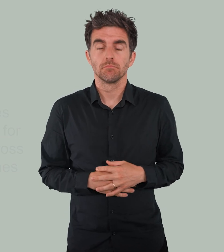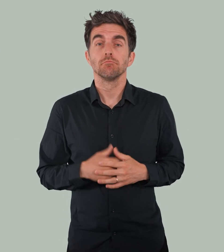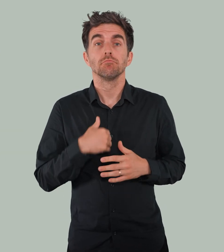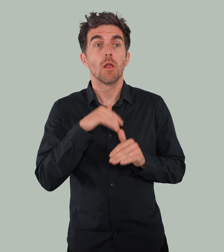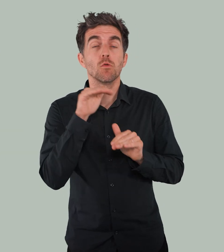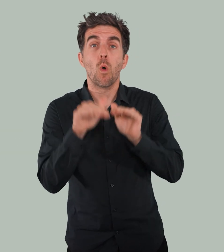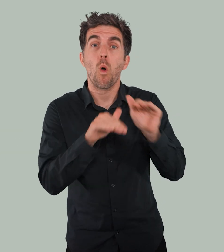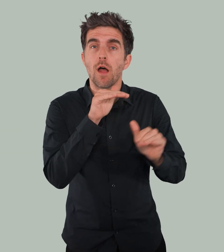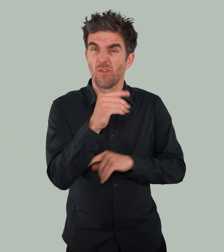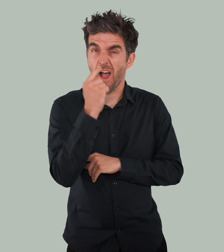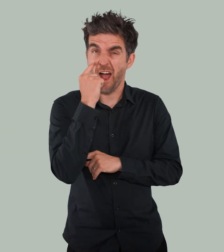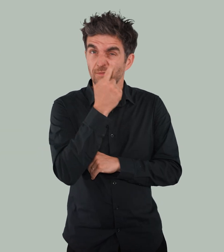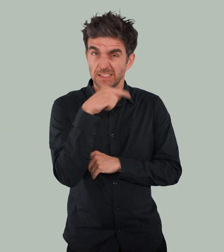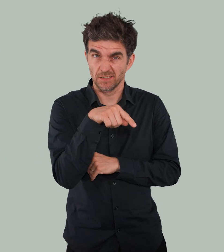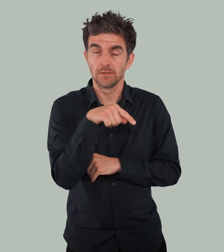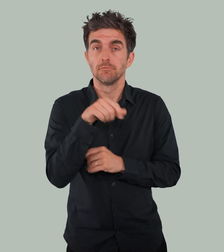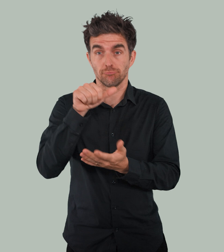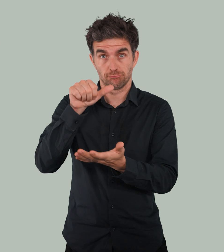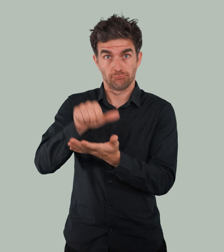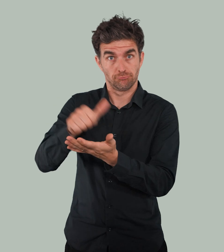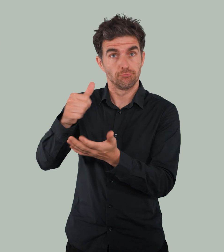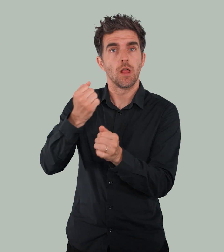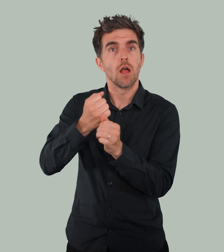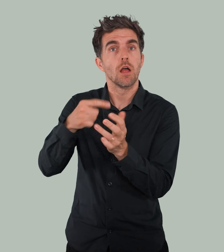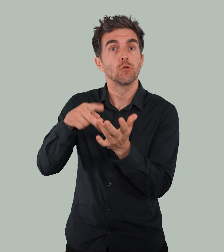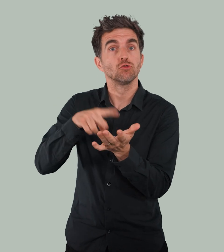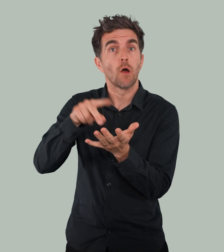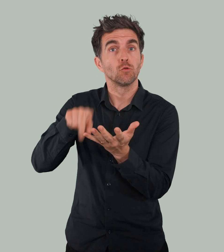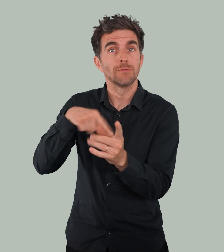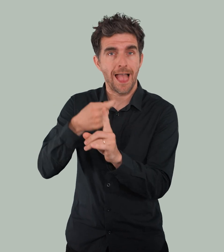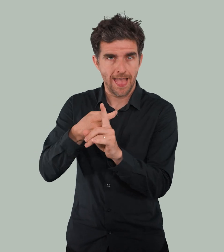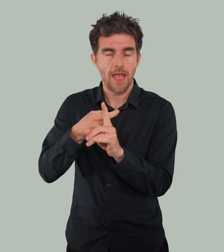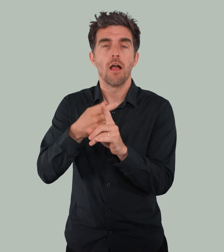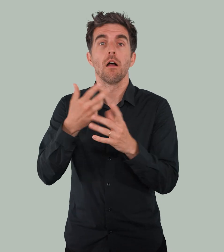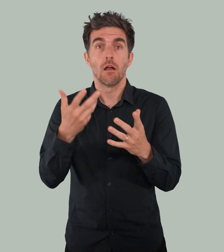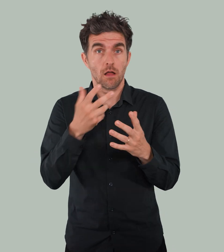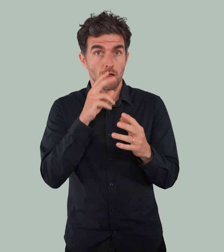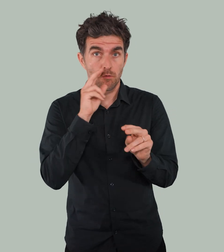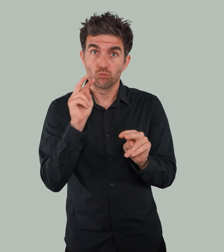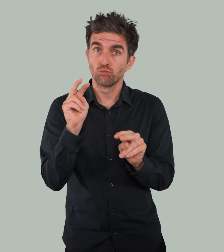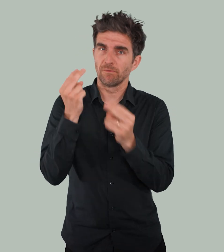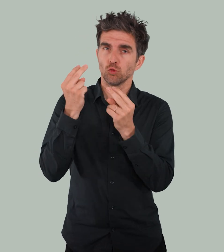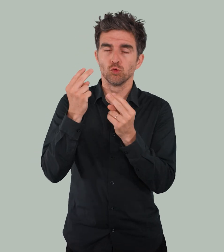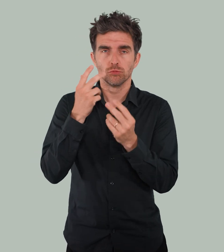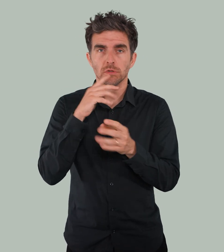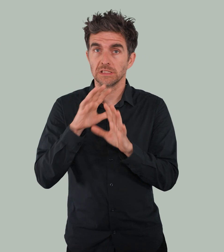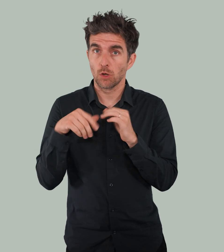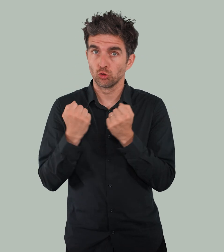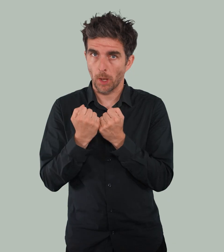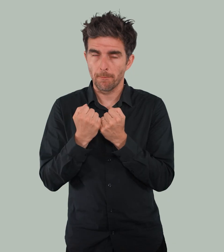27. The Call for Evidence, published on GOV.UK and shaped by the Review’s steering group,